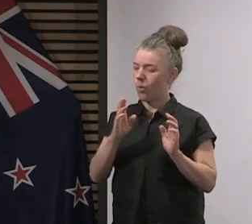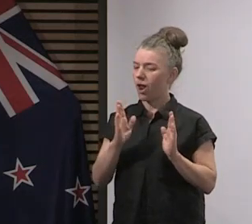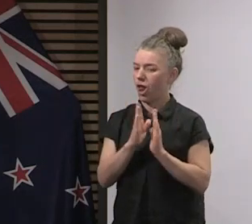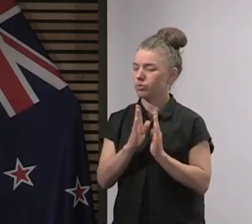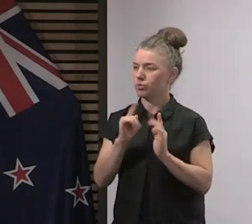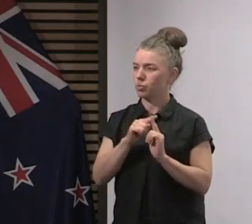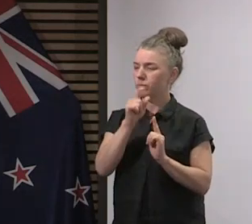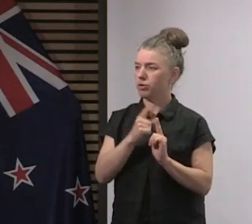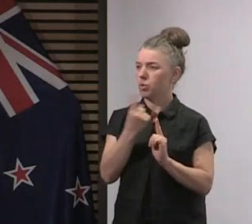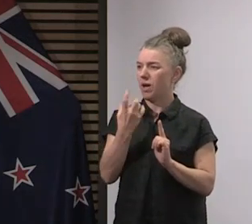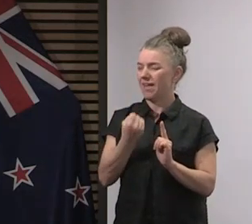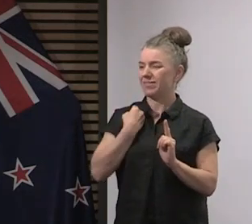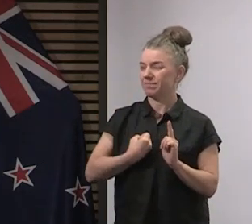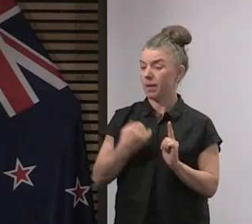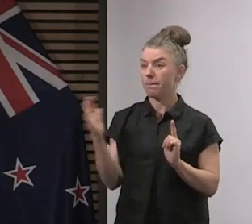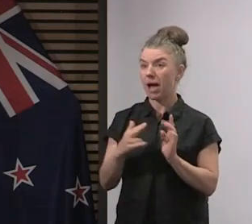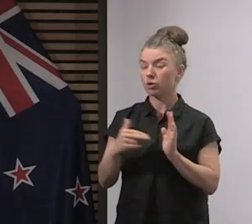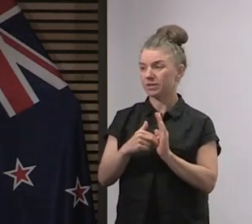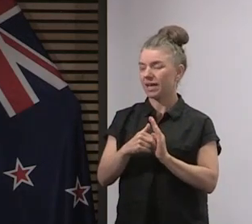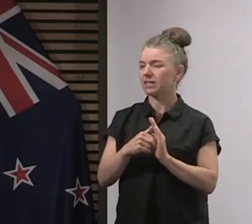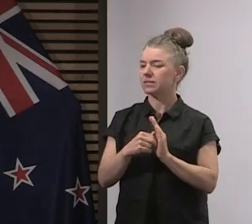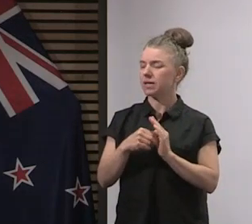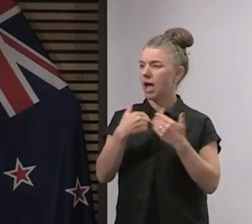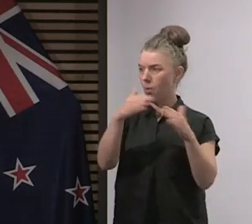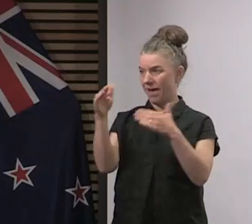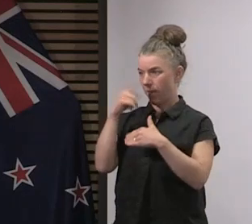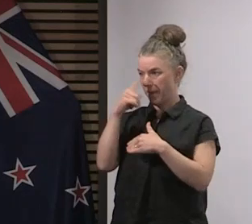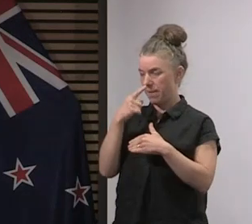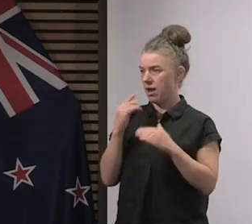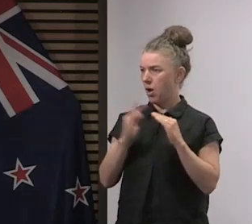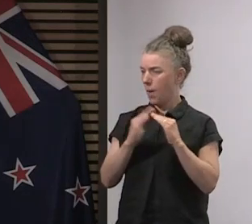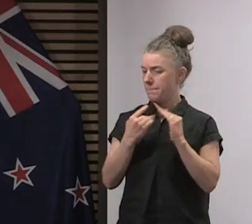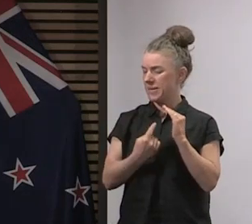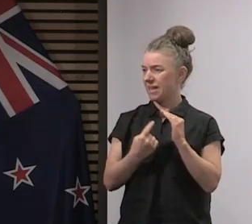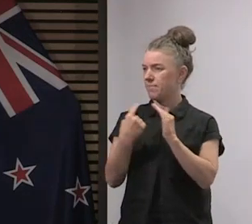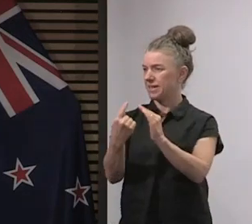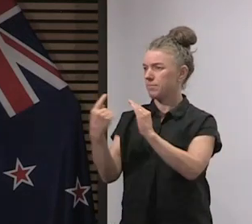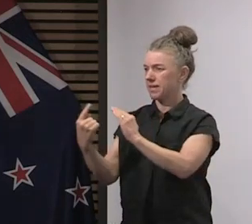Recalling that all of those people were treated as close contacts and went into